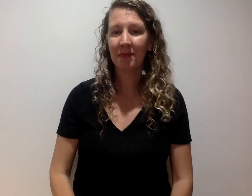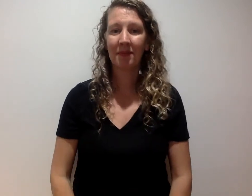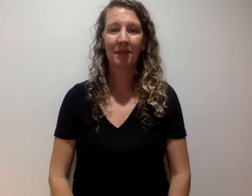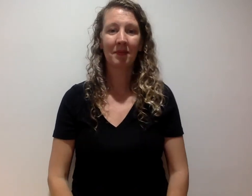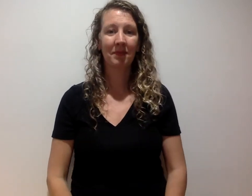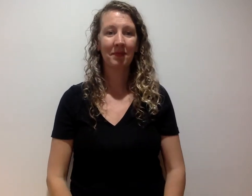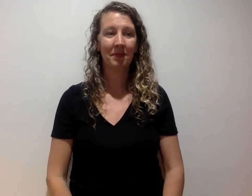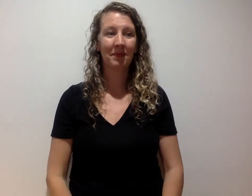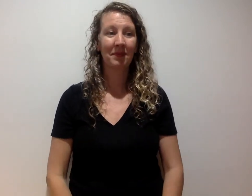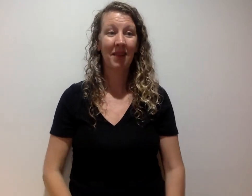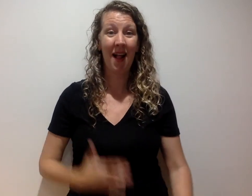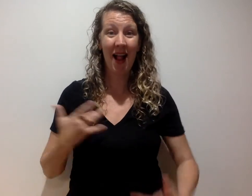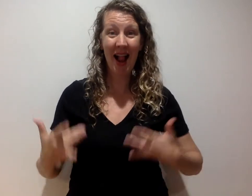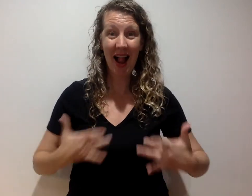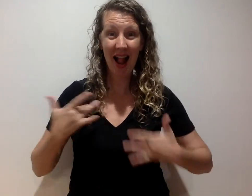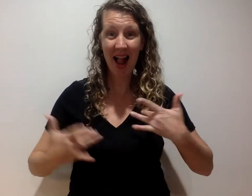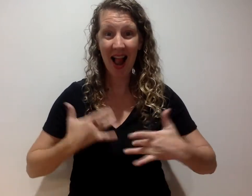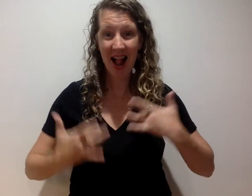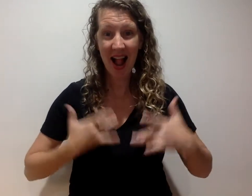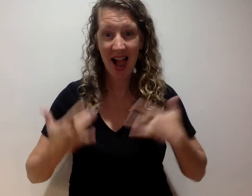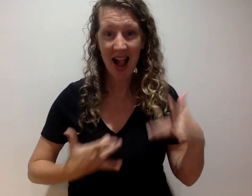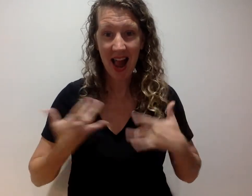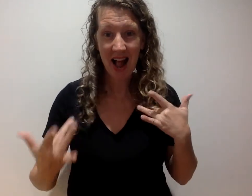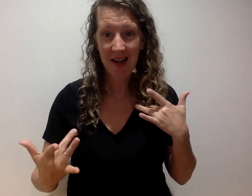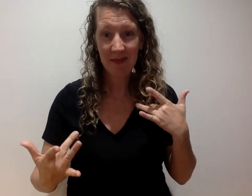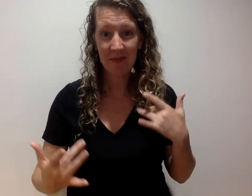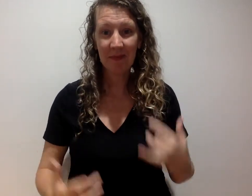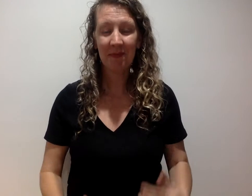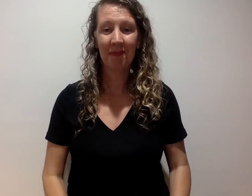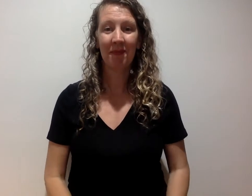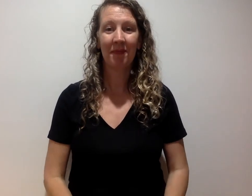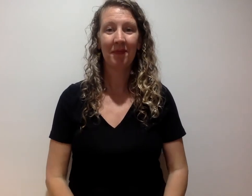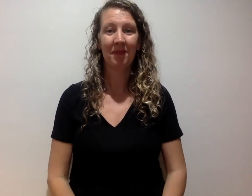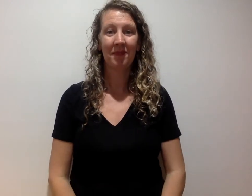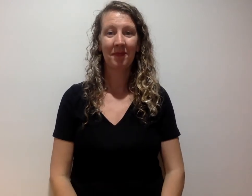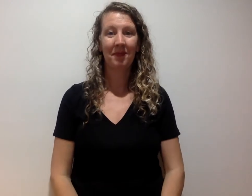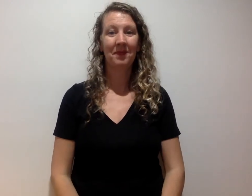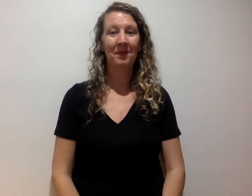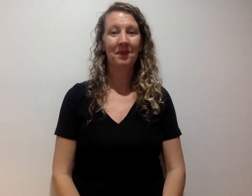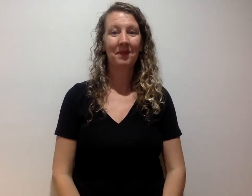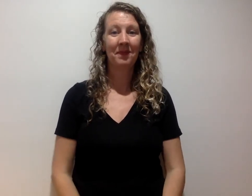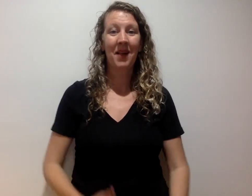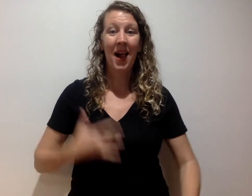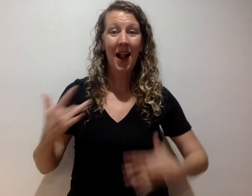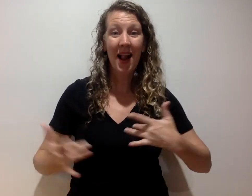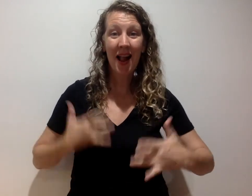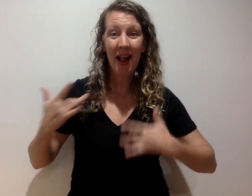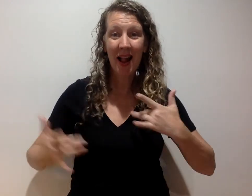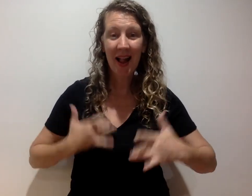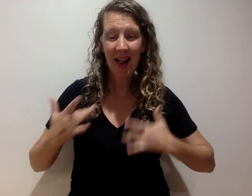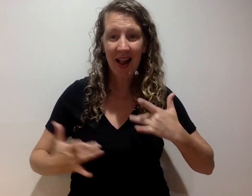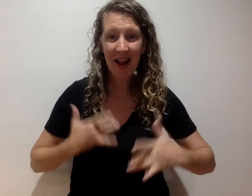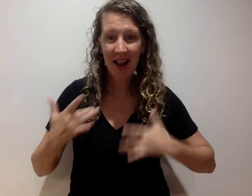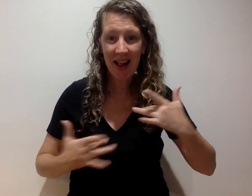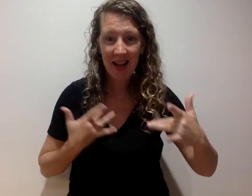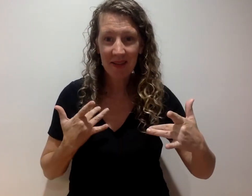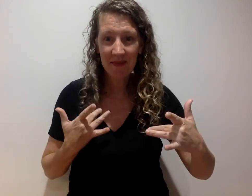EXCITED